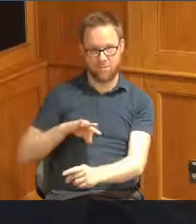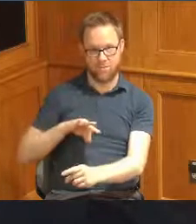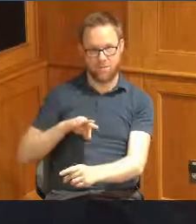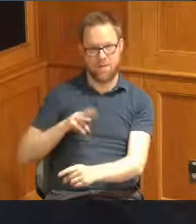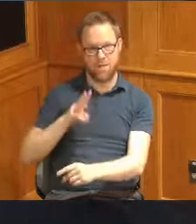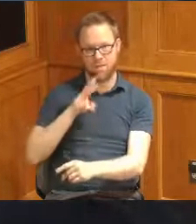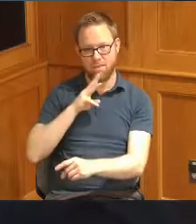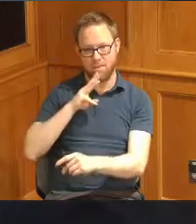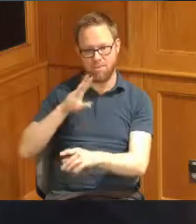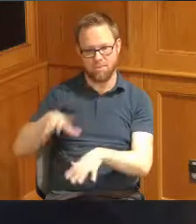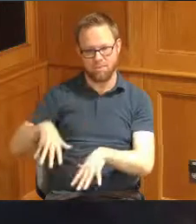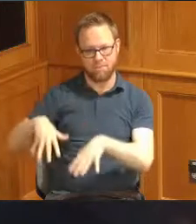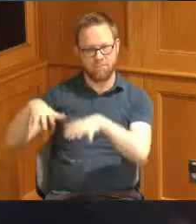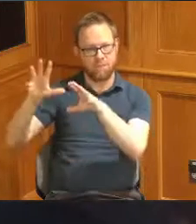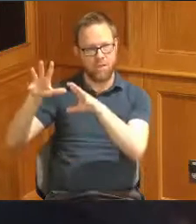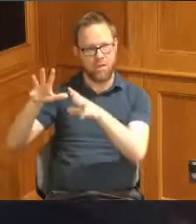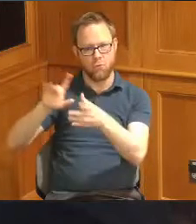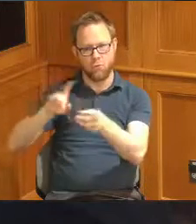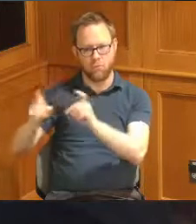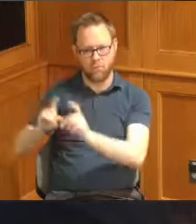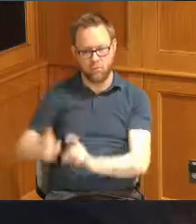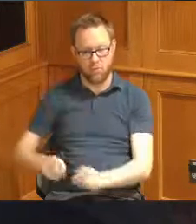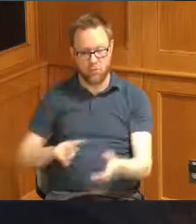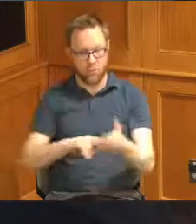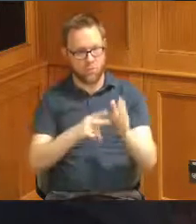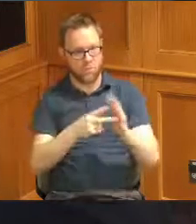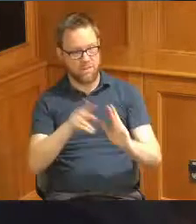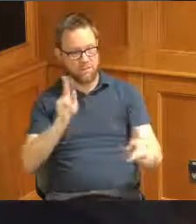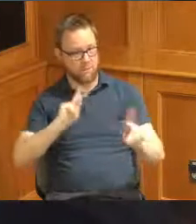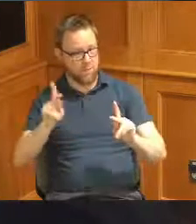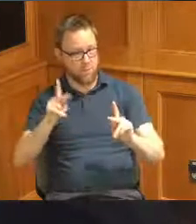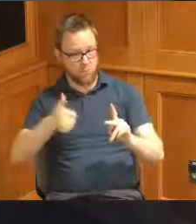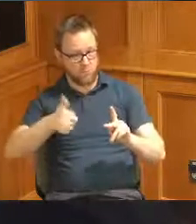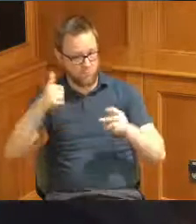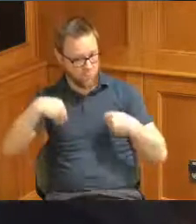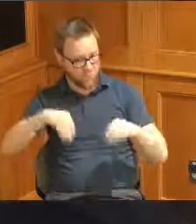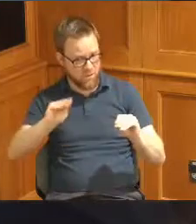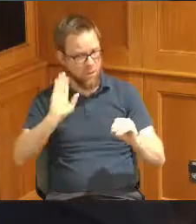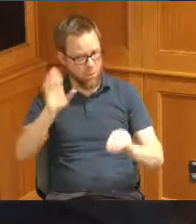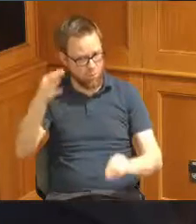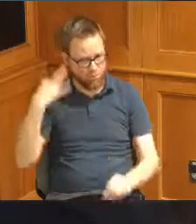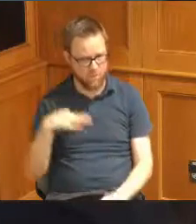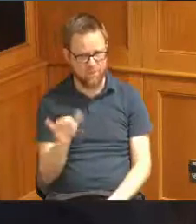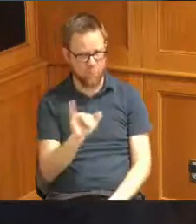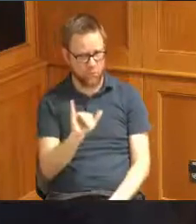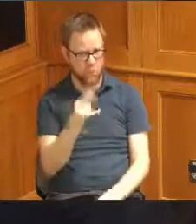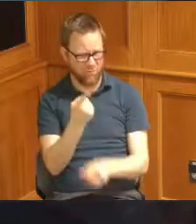recfiguration I would imagine the ones that didn't sell will also get some benefit it